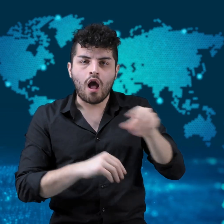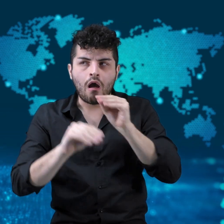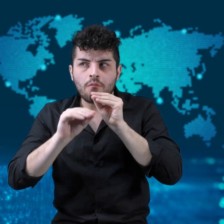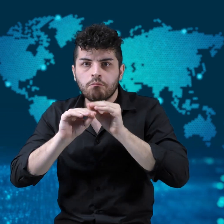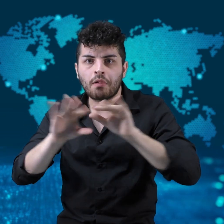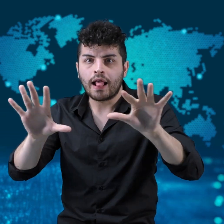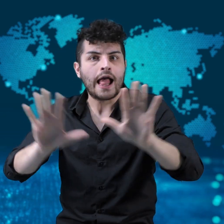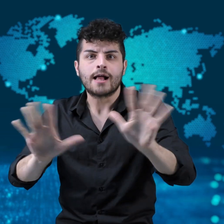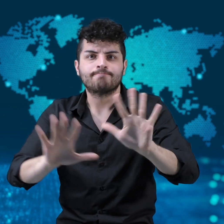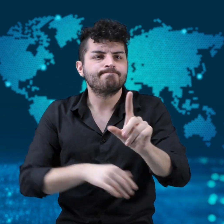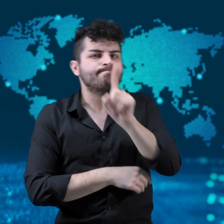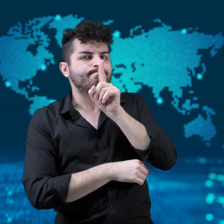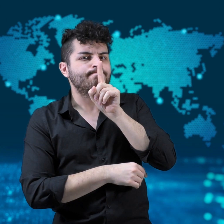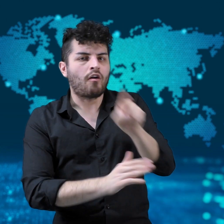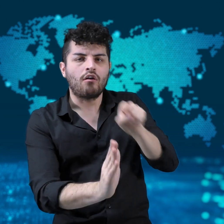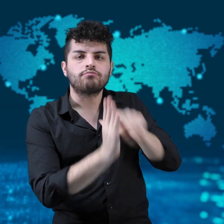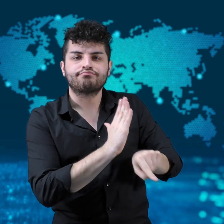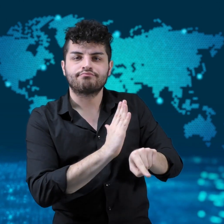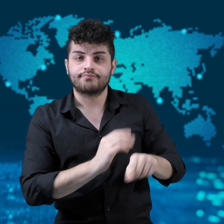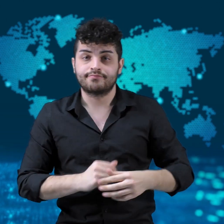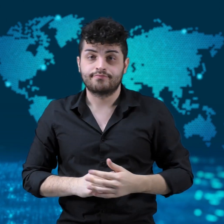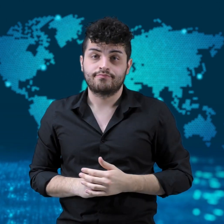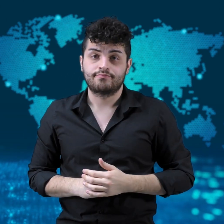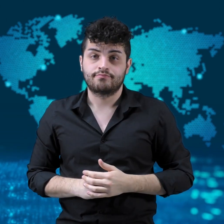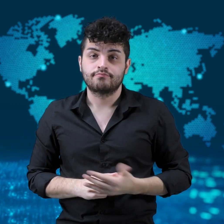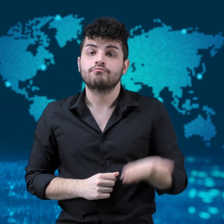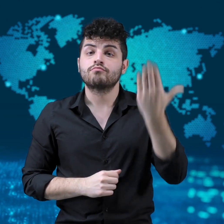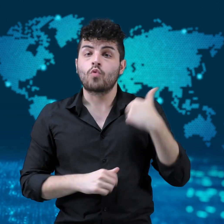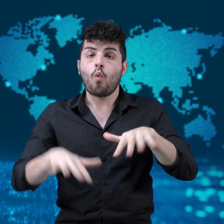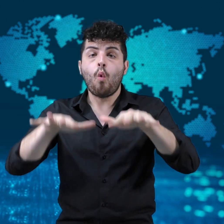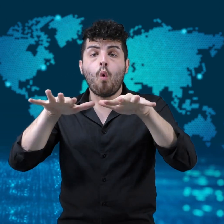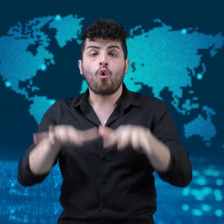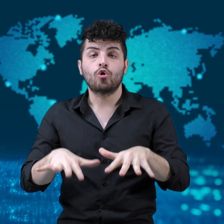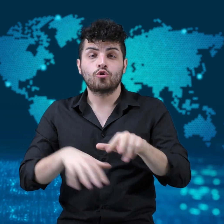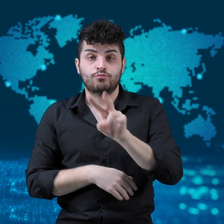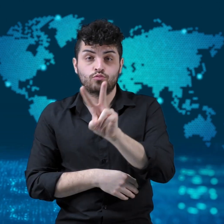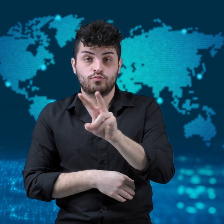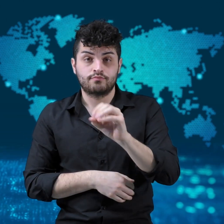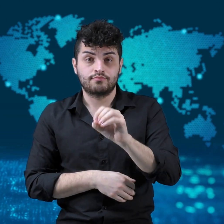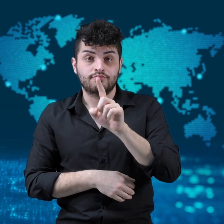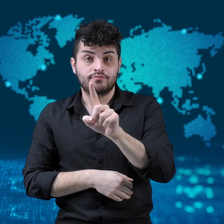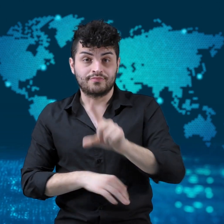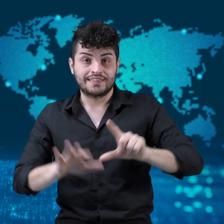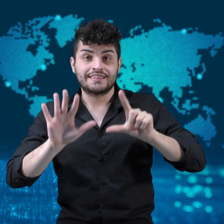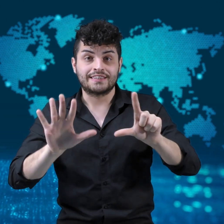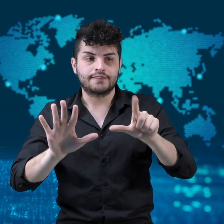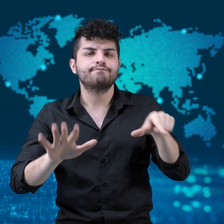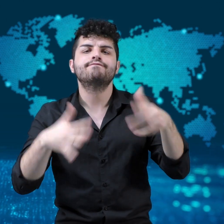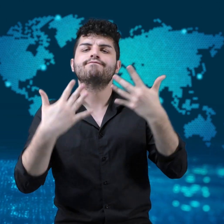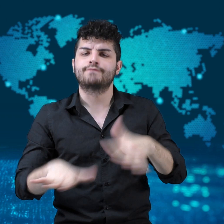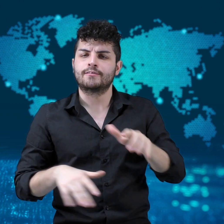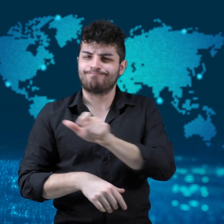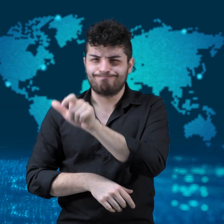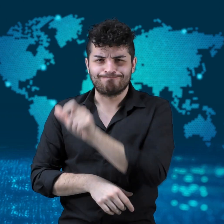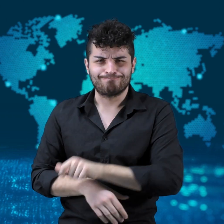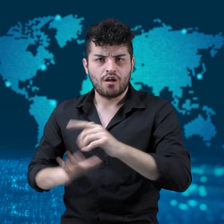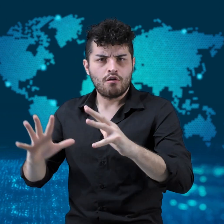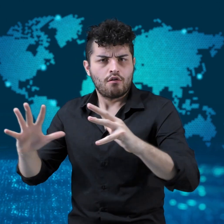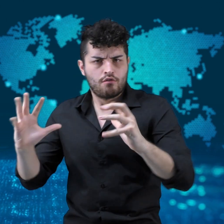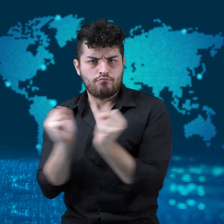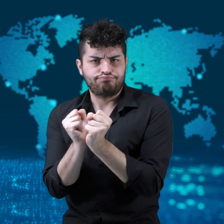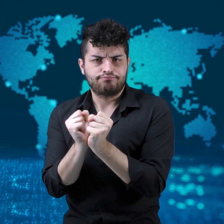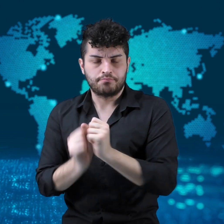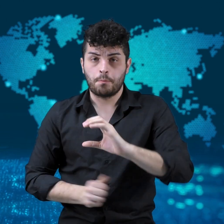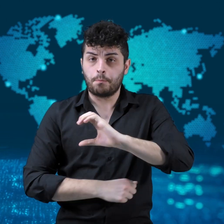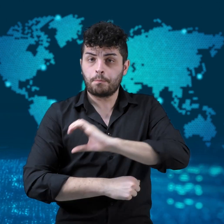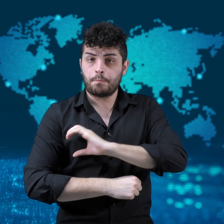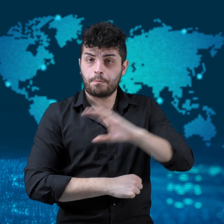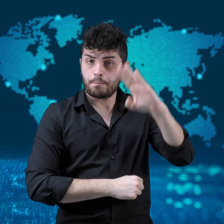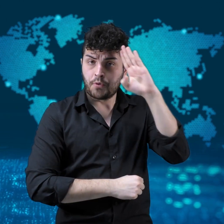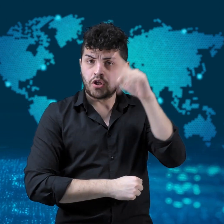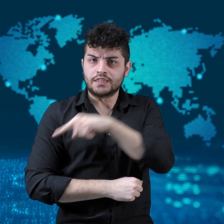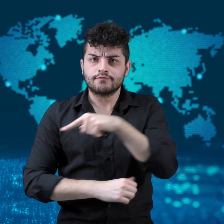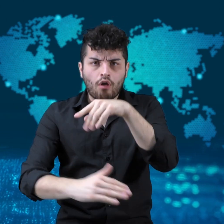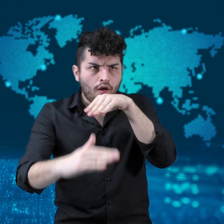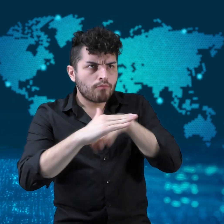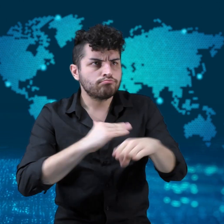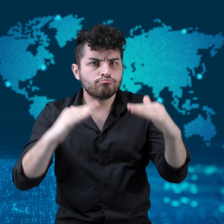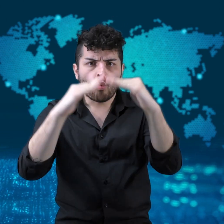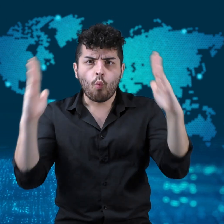In October 2017, Shiraishi was arrested after the police searched his home.